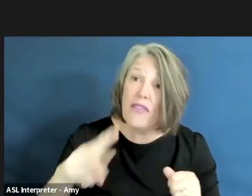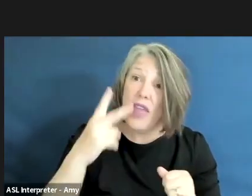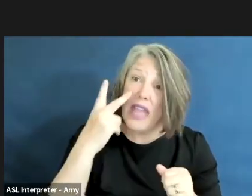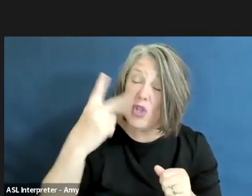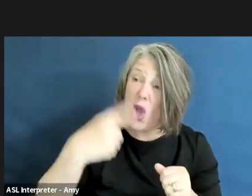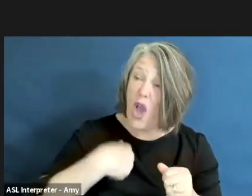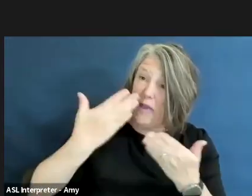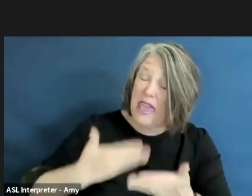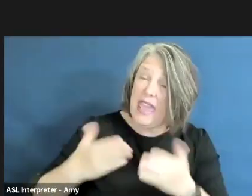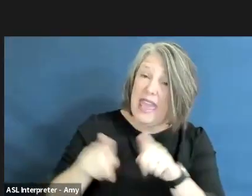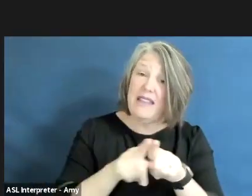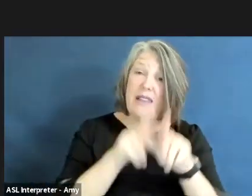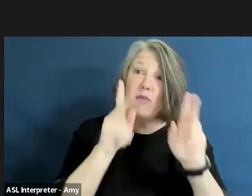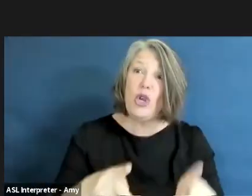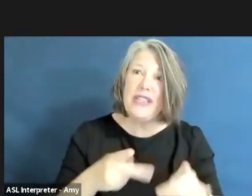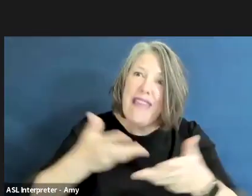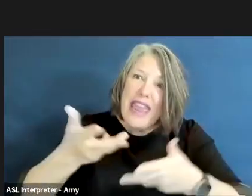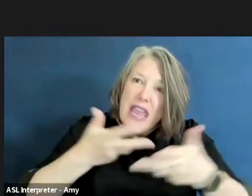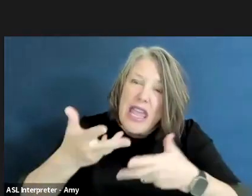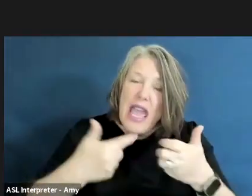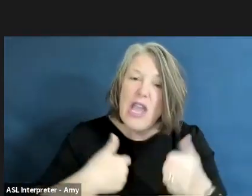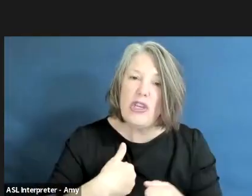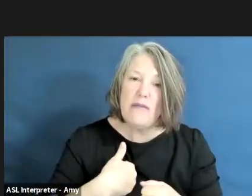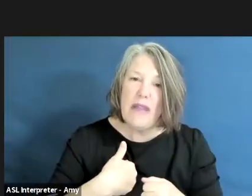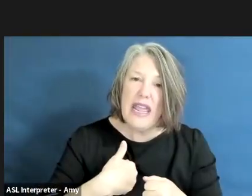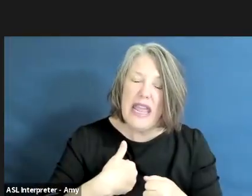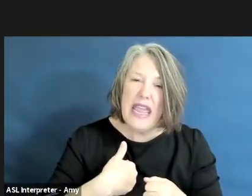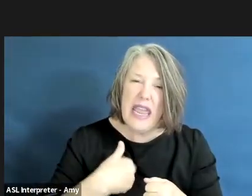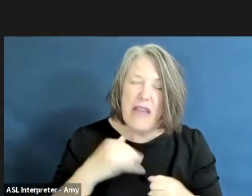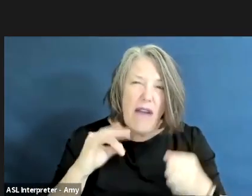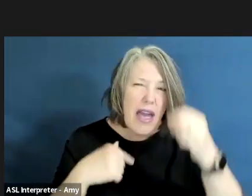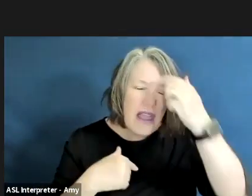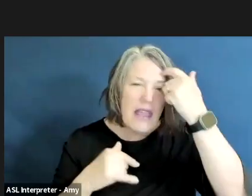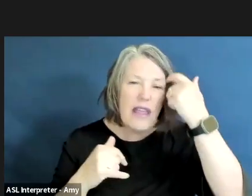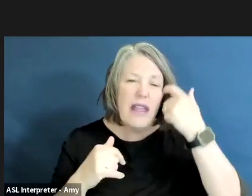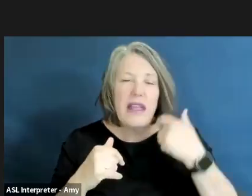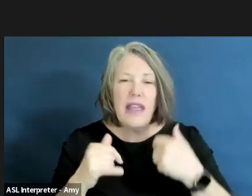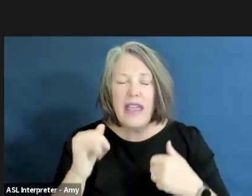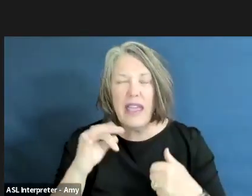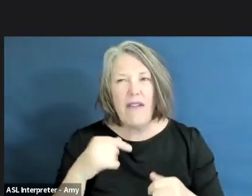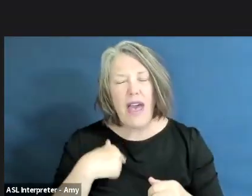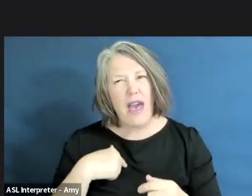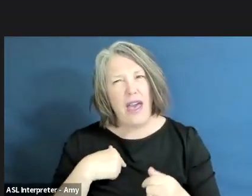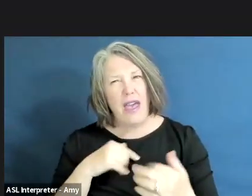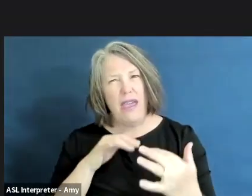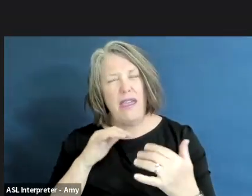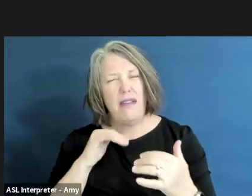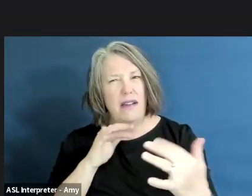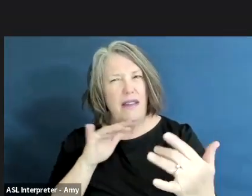they engaged me, they liked me. If I didn't get or pass the vibe check, they didn't come into the care team.